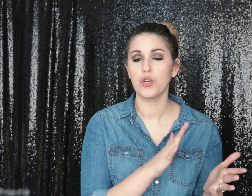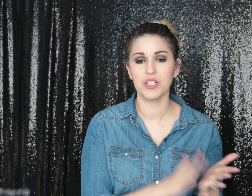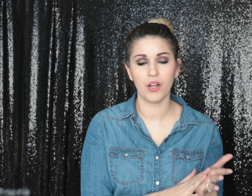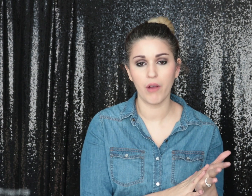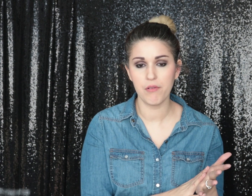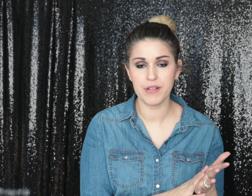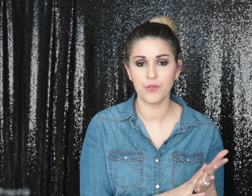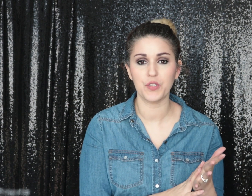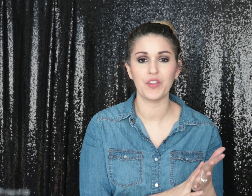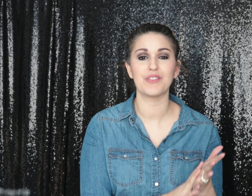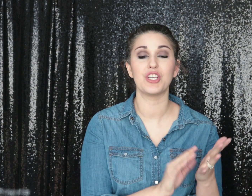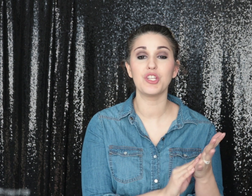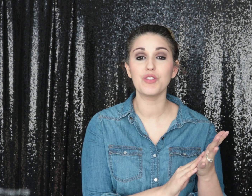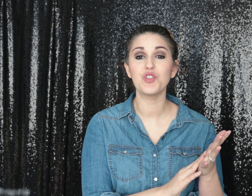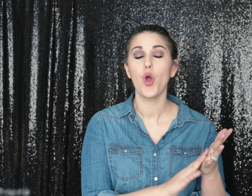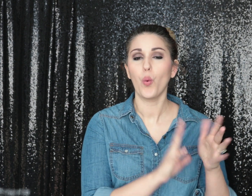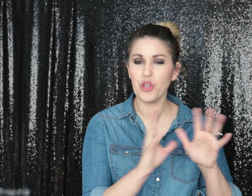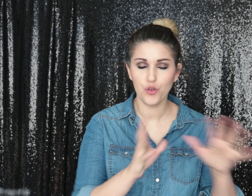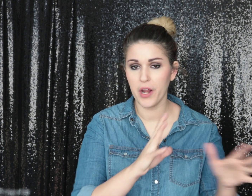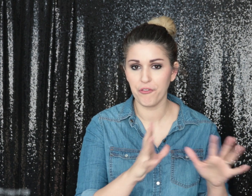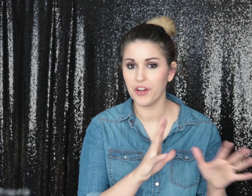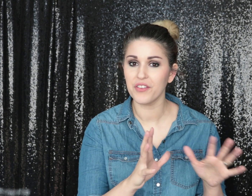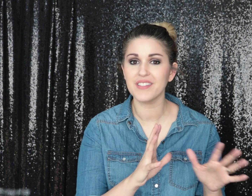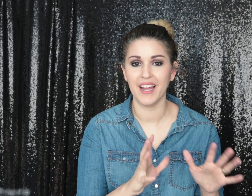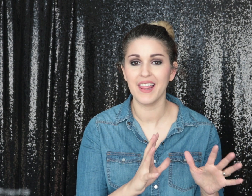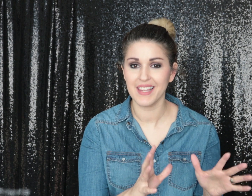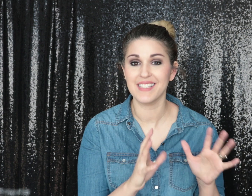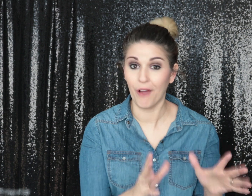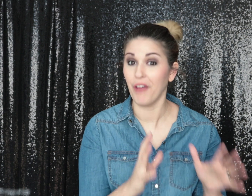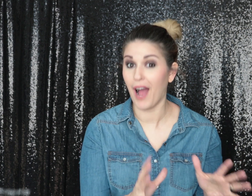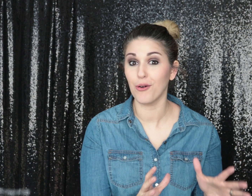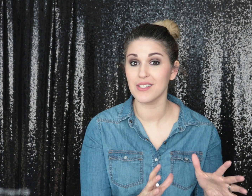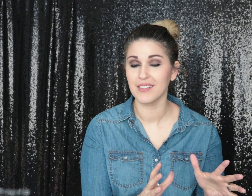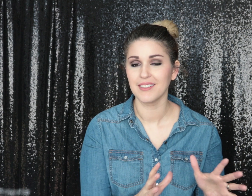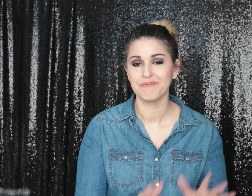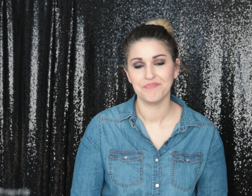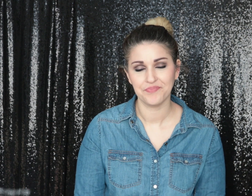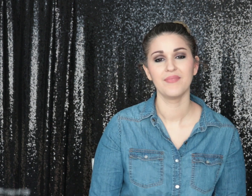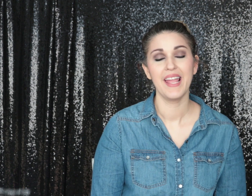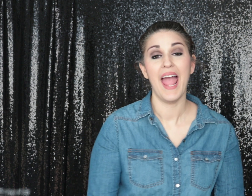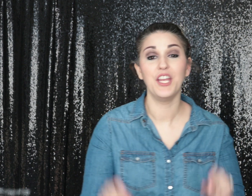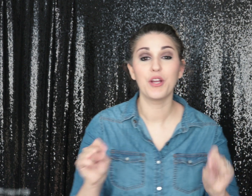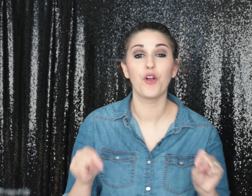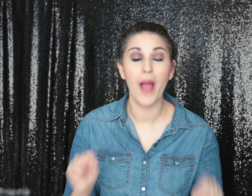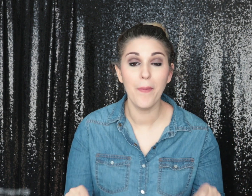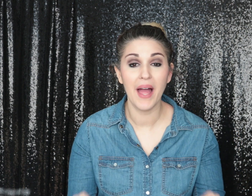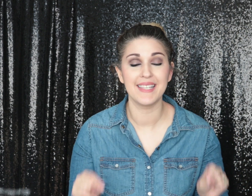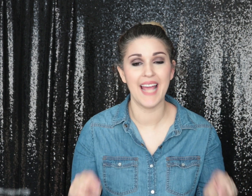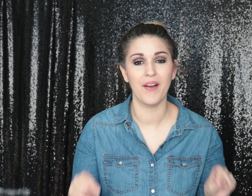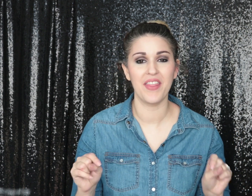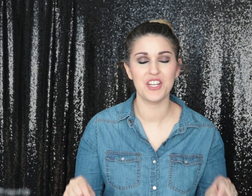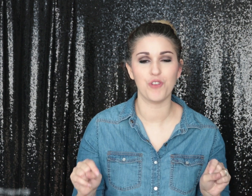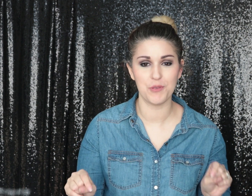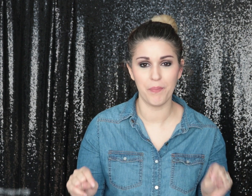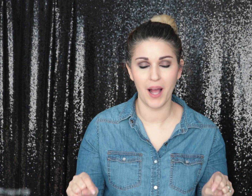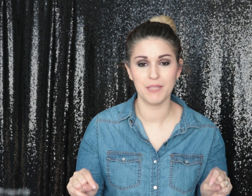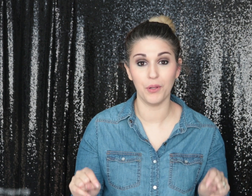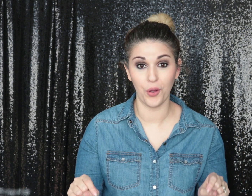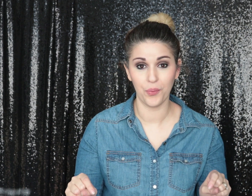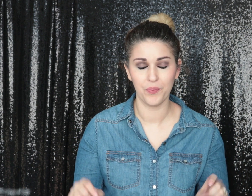which is a great resource for you to use when you're trying to figure this kind of stuff out and you can grab that down in the description box below.